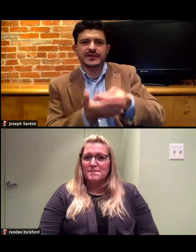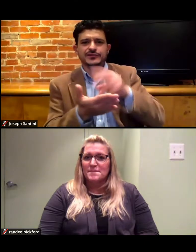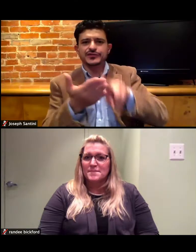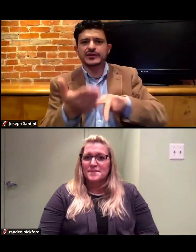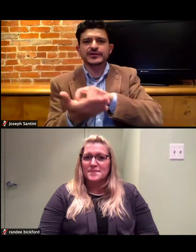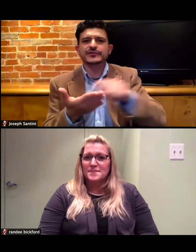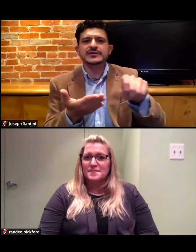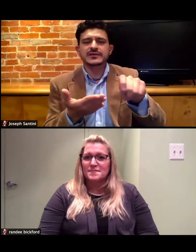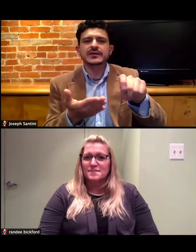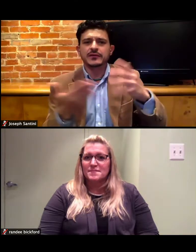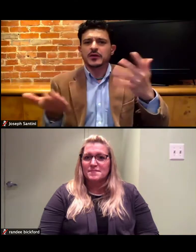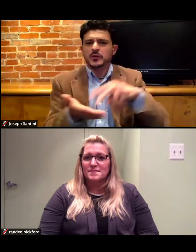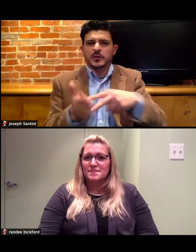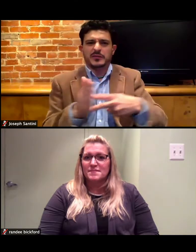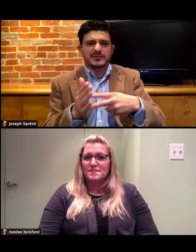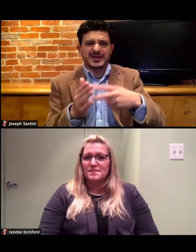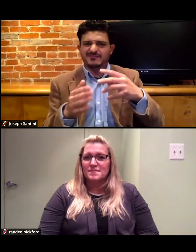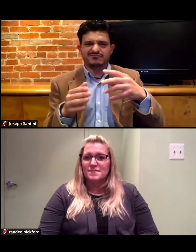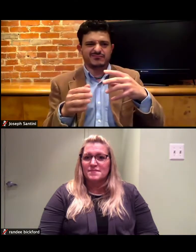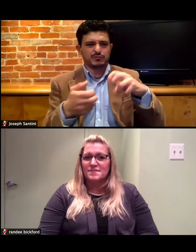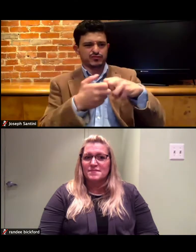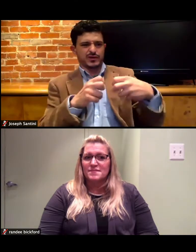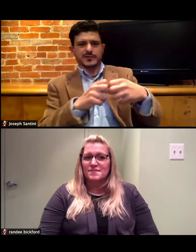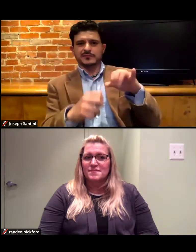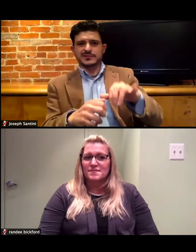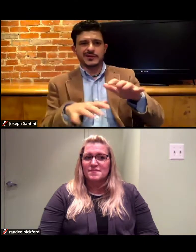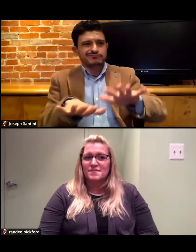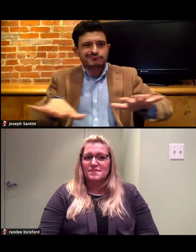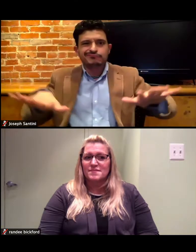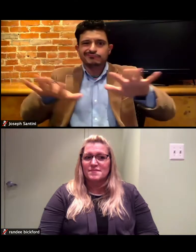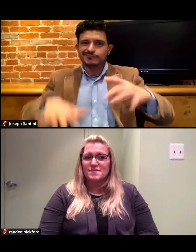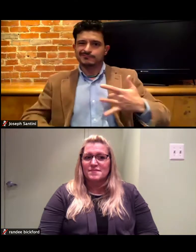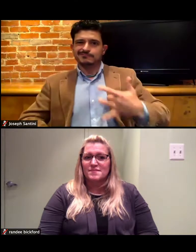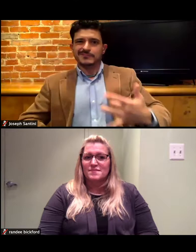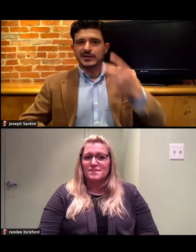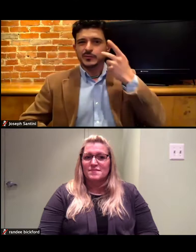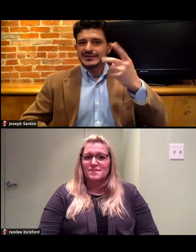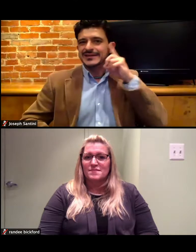We're facing some of the same challenges for financial literacy in the community.